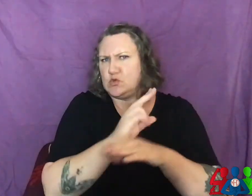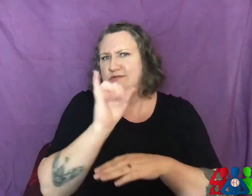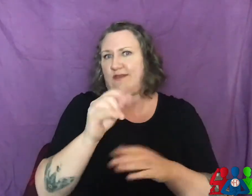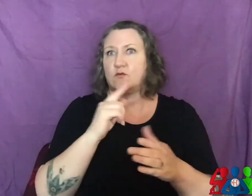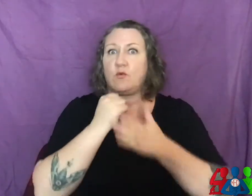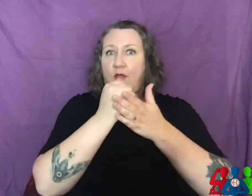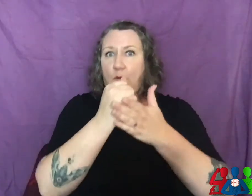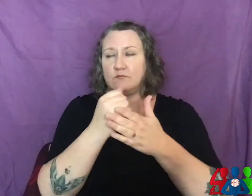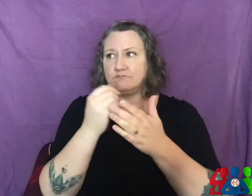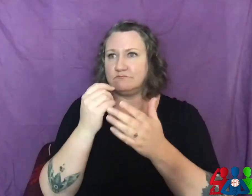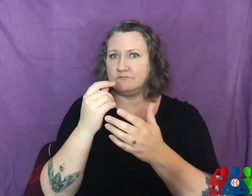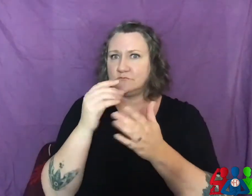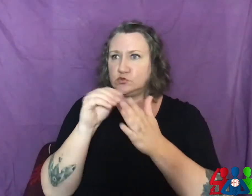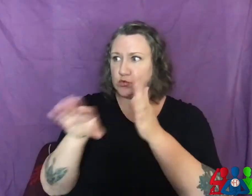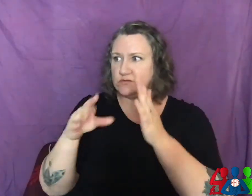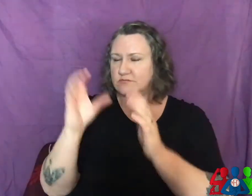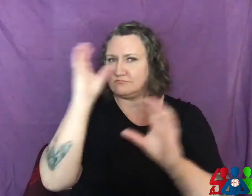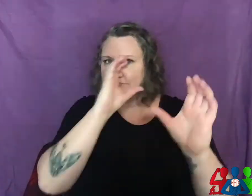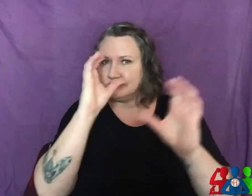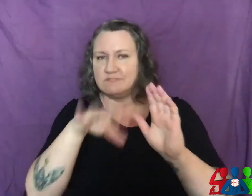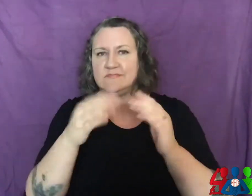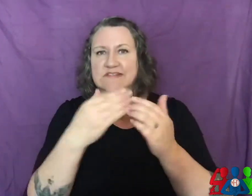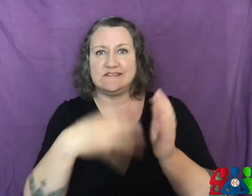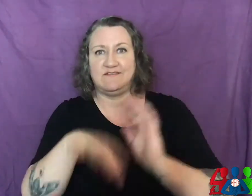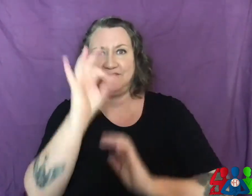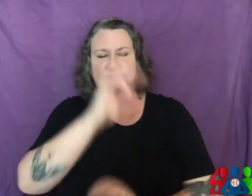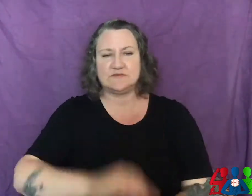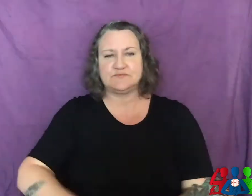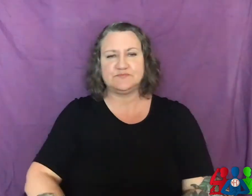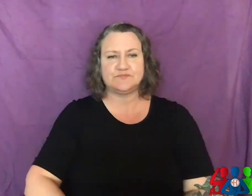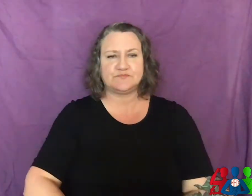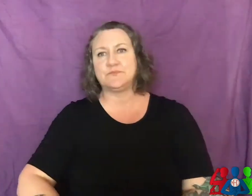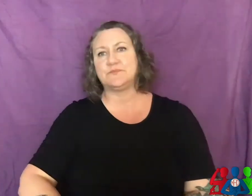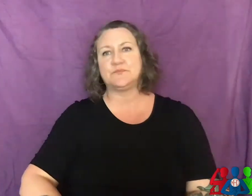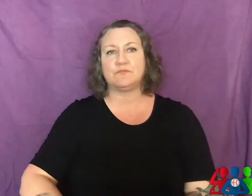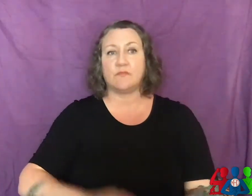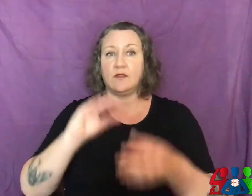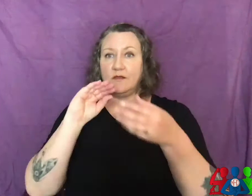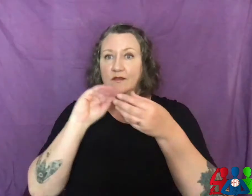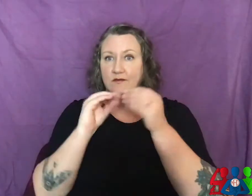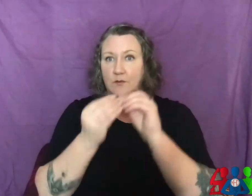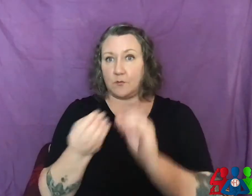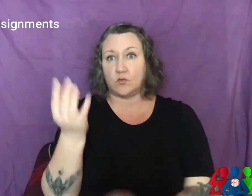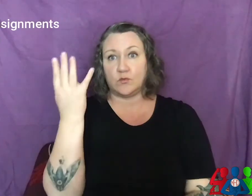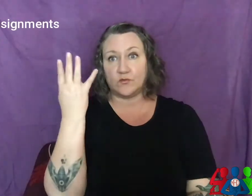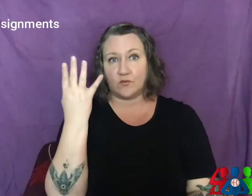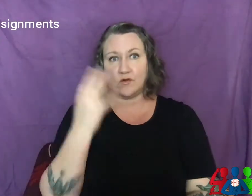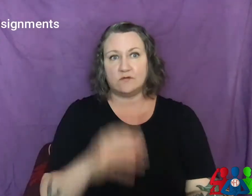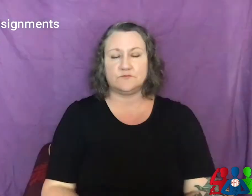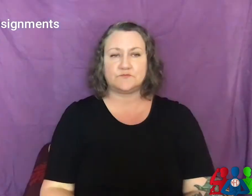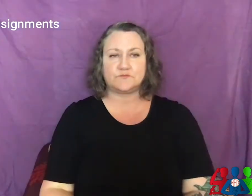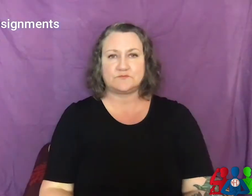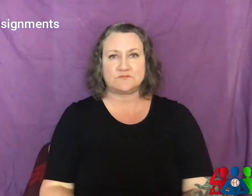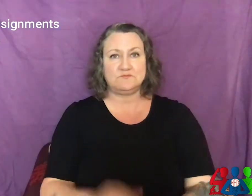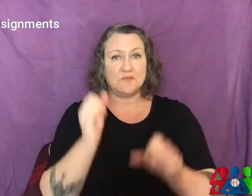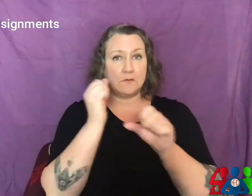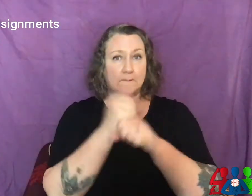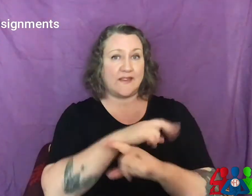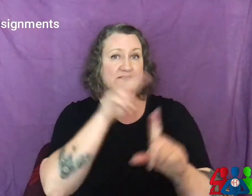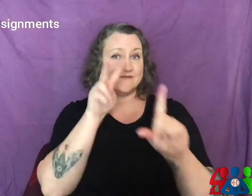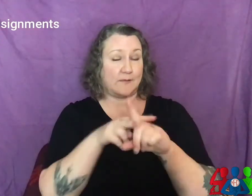different colors. Use that to help students find what they may be looking for more easily.